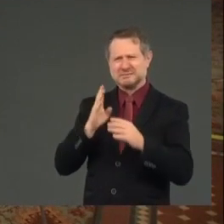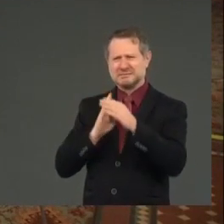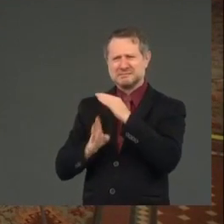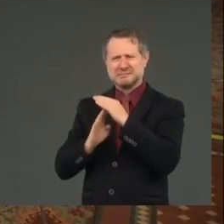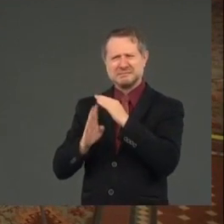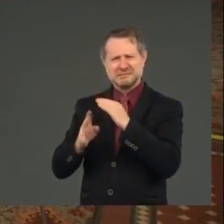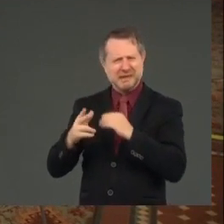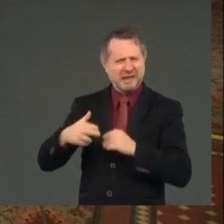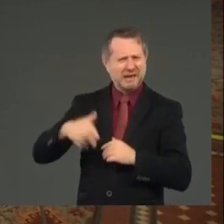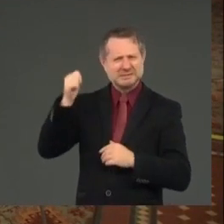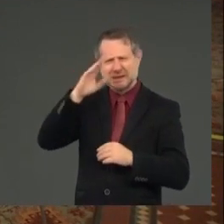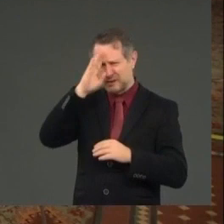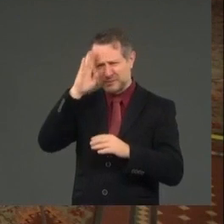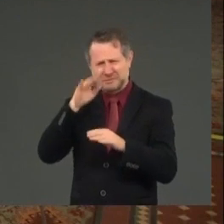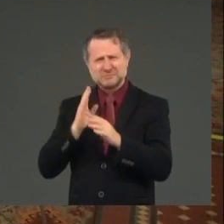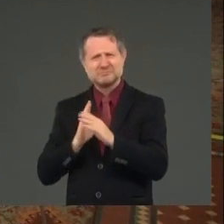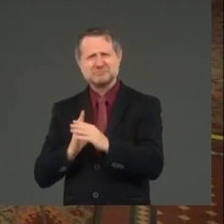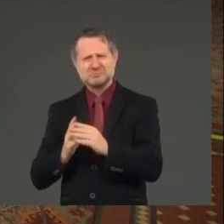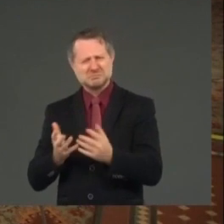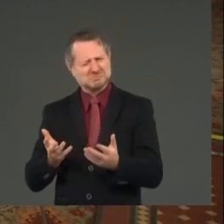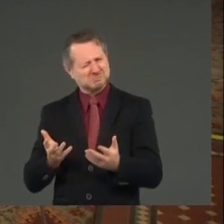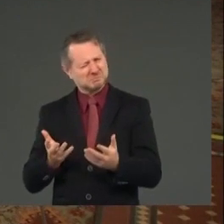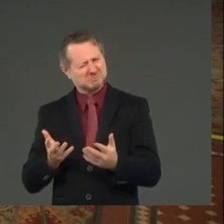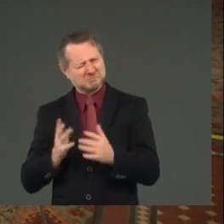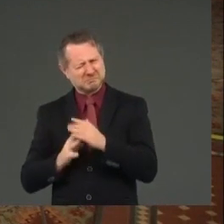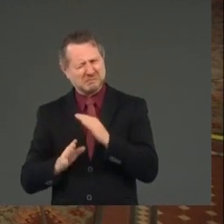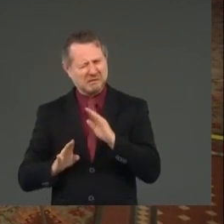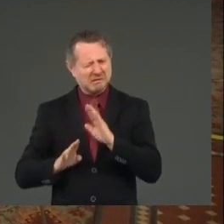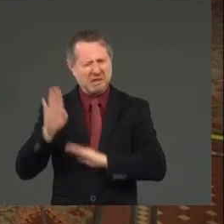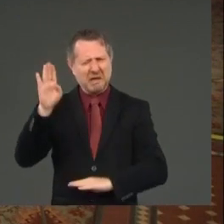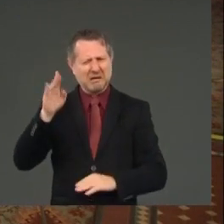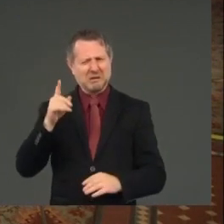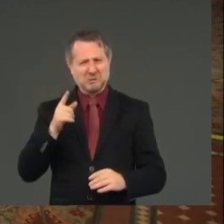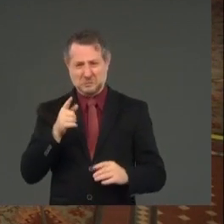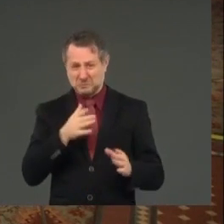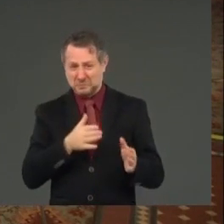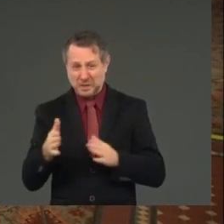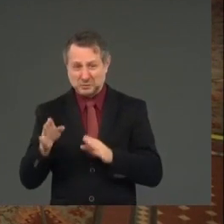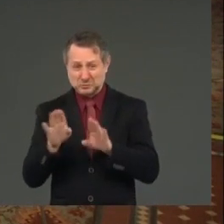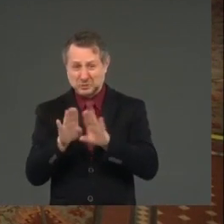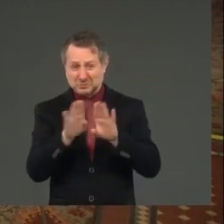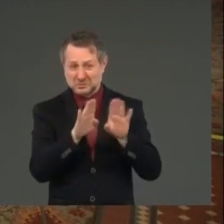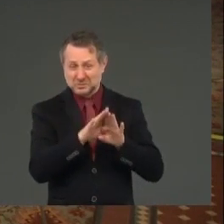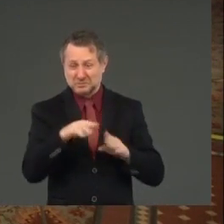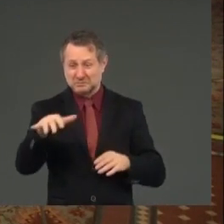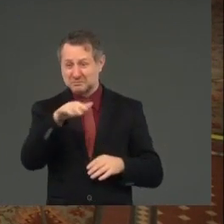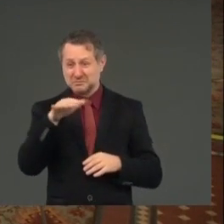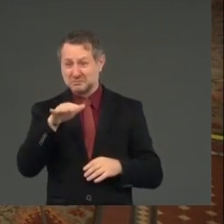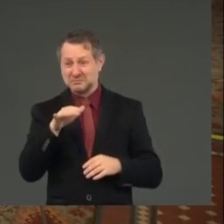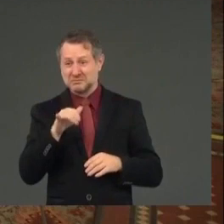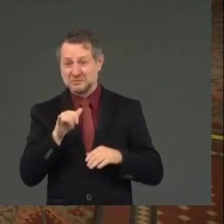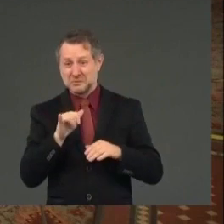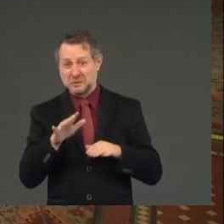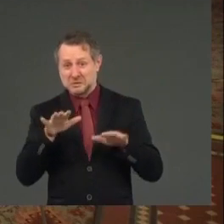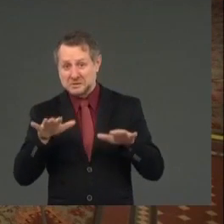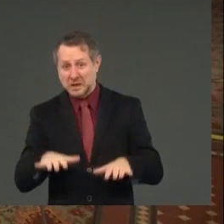BUT THE FINGER LAKES AND CENTRAL NEW YORK ARE AT THEIR HIGHEST NUMBER OF HOSPITALIZATIONS AT ANY POINT DURING THIS OUTBREAK.